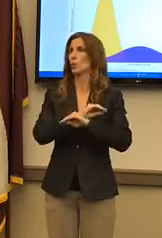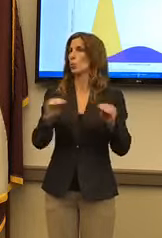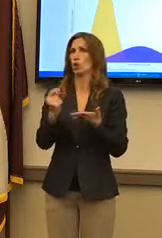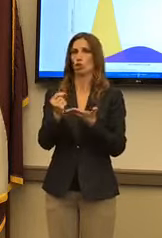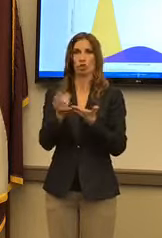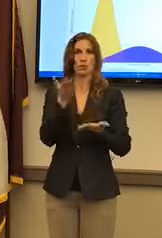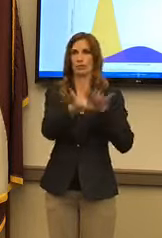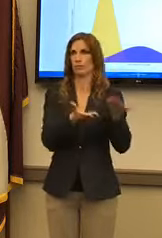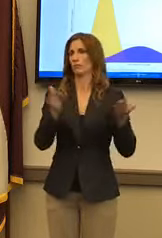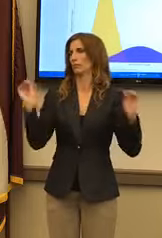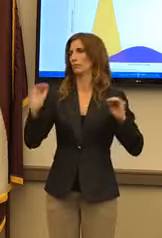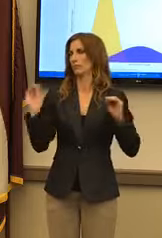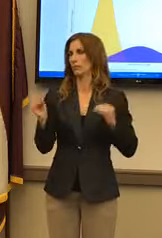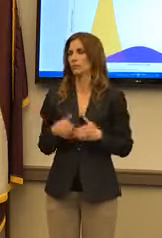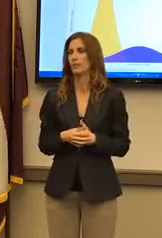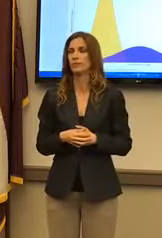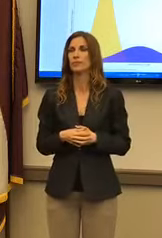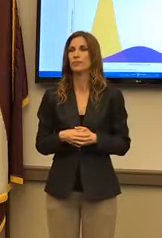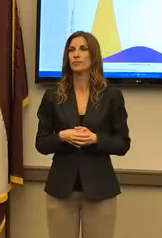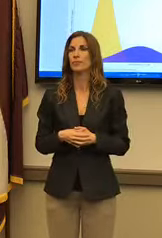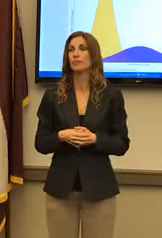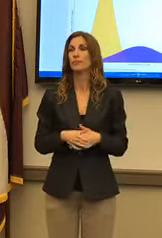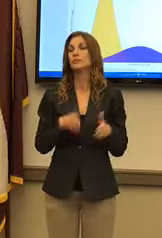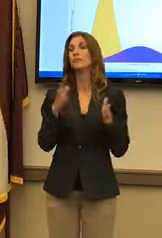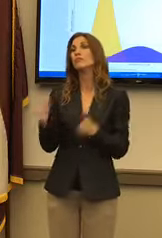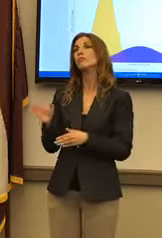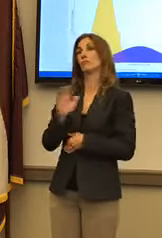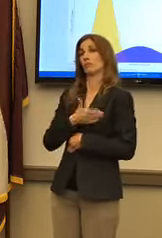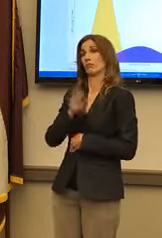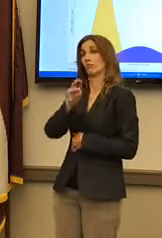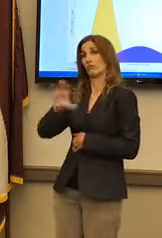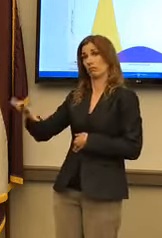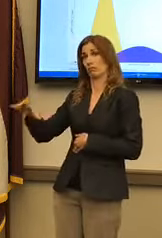occurring at this site the Montgomery County Community College site is also